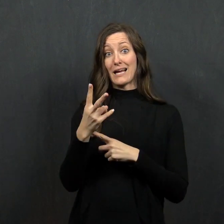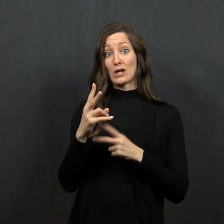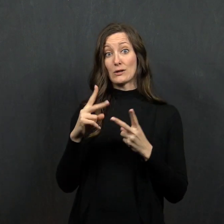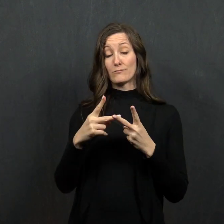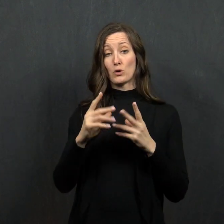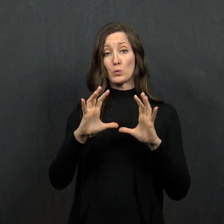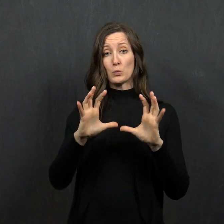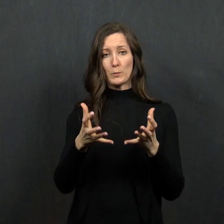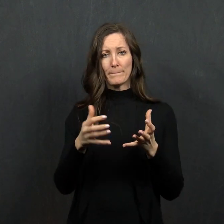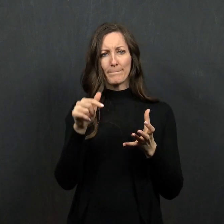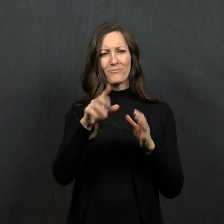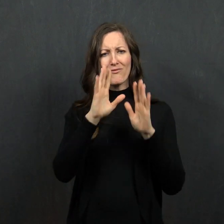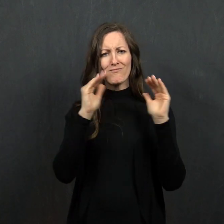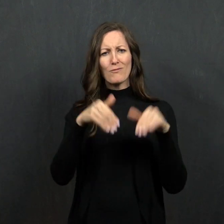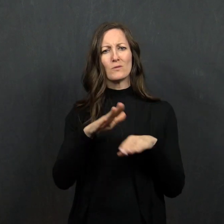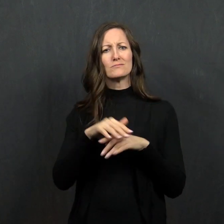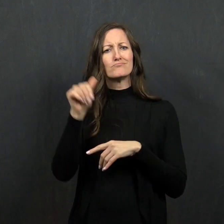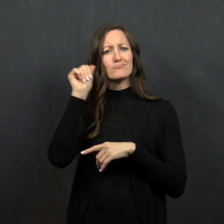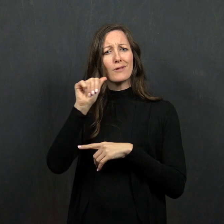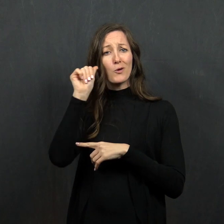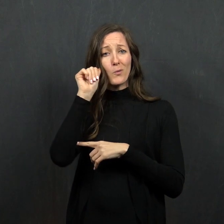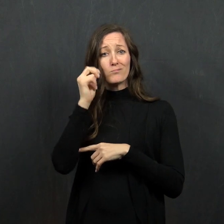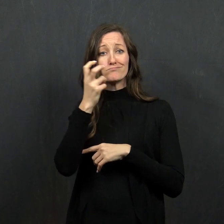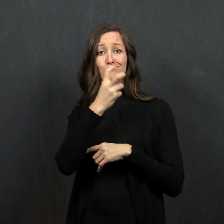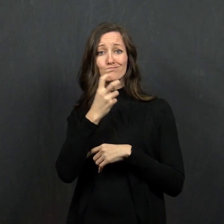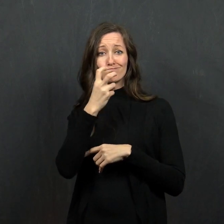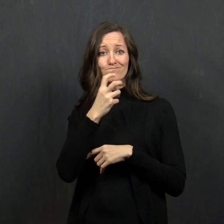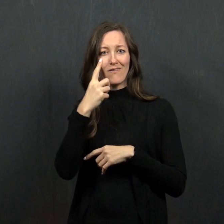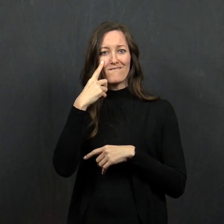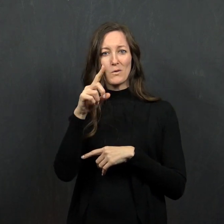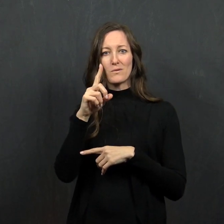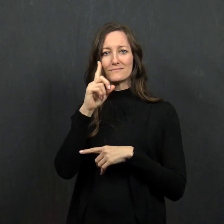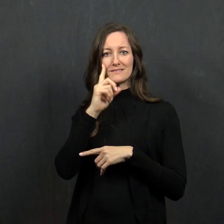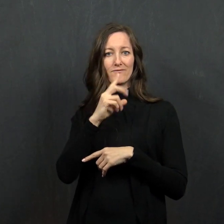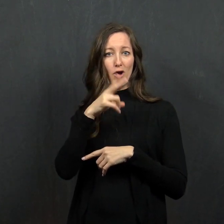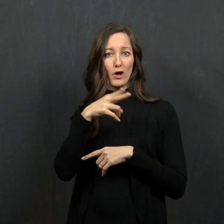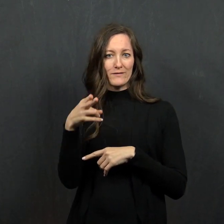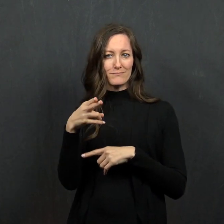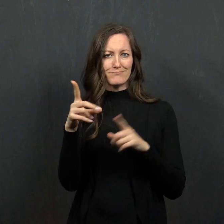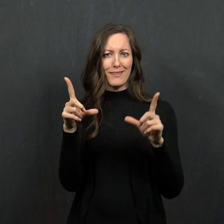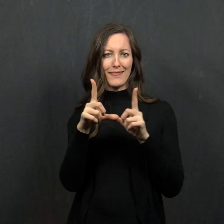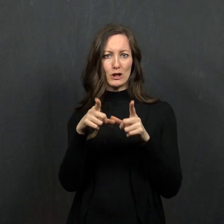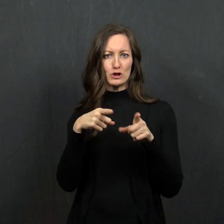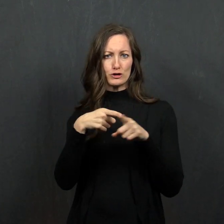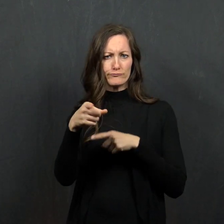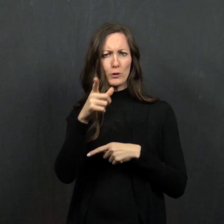The second group is focused on Auditory-Oral DHH licensure,